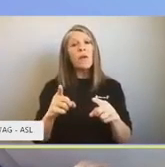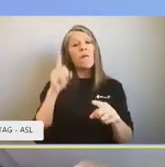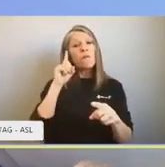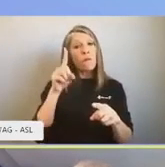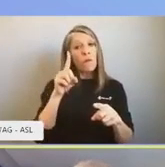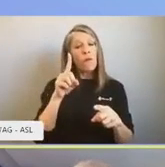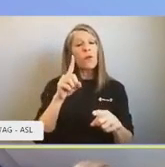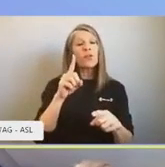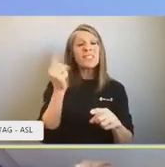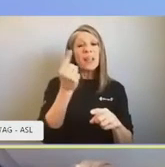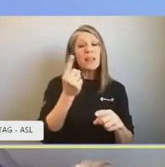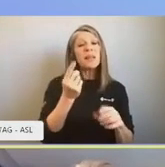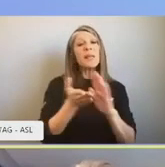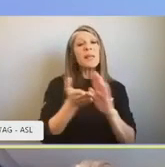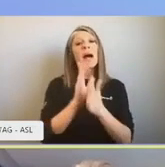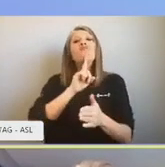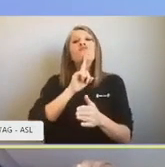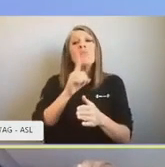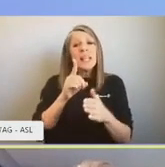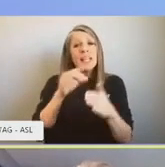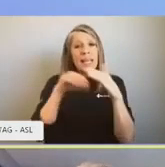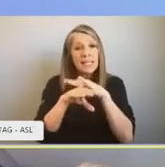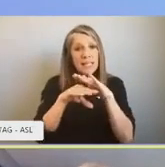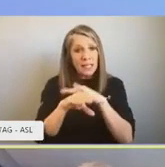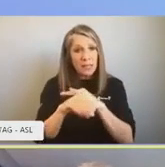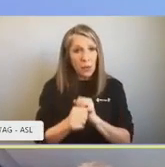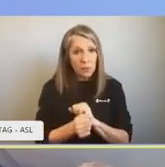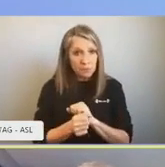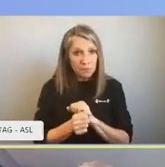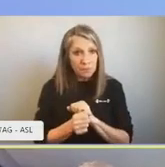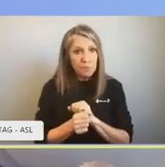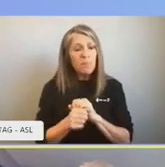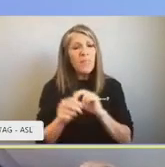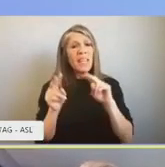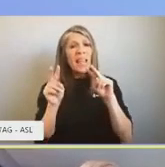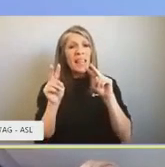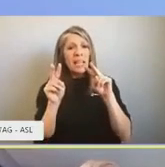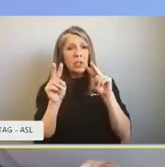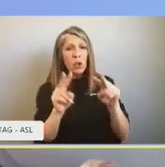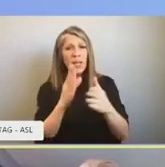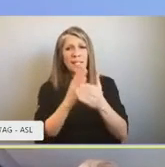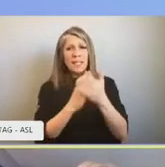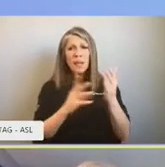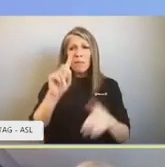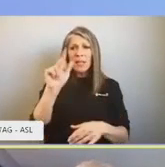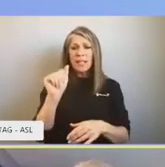there is still a long way to go in getting from something that is nominally accessible to